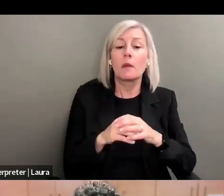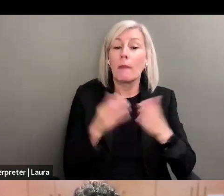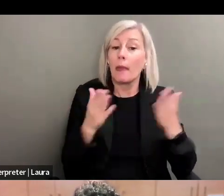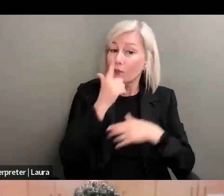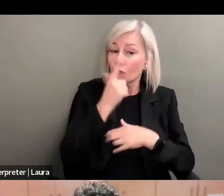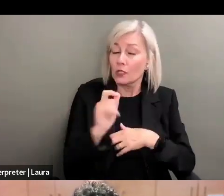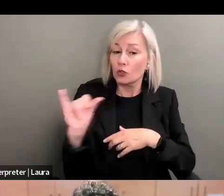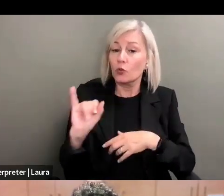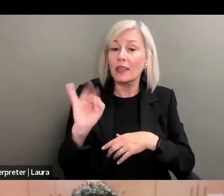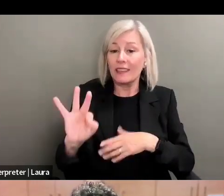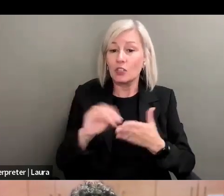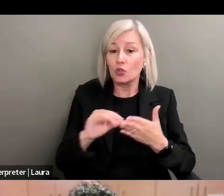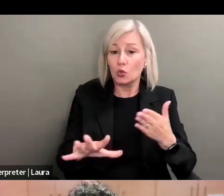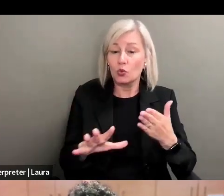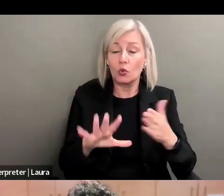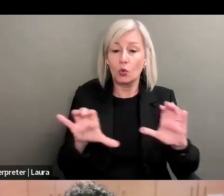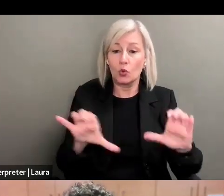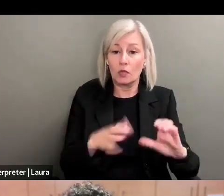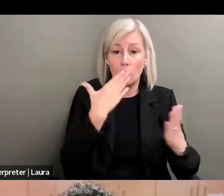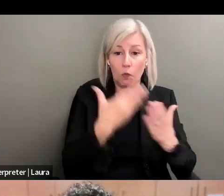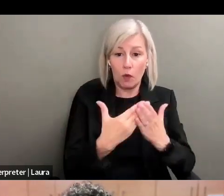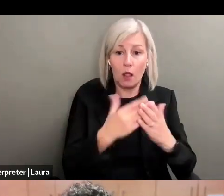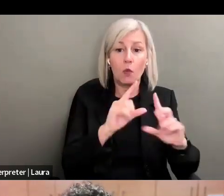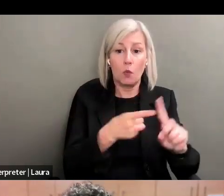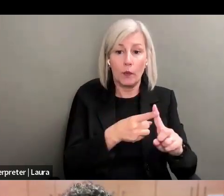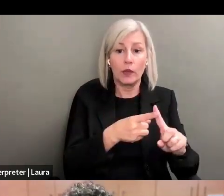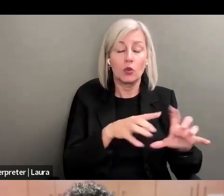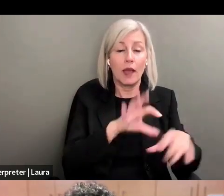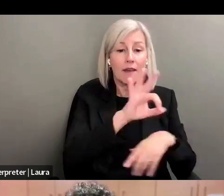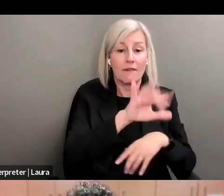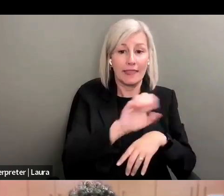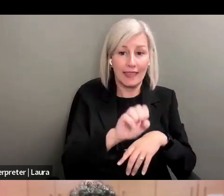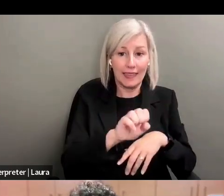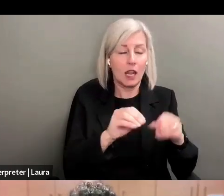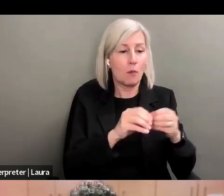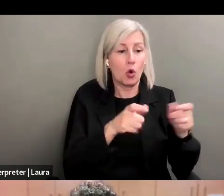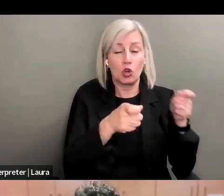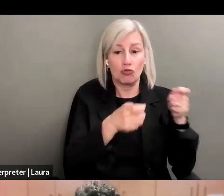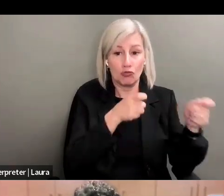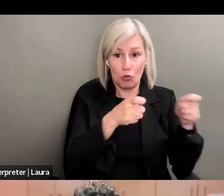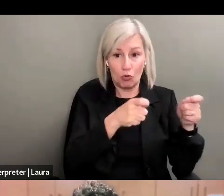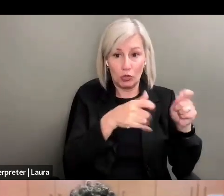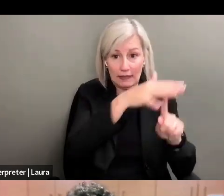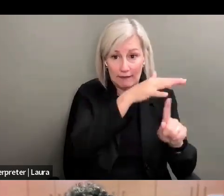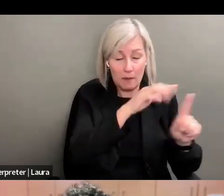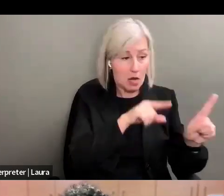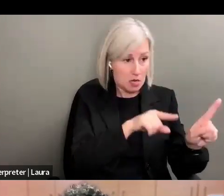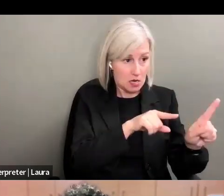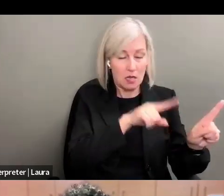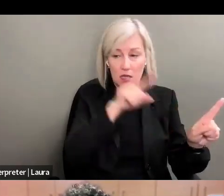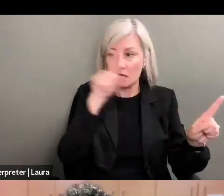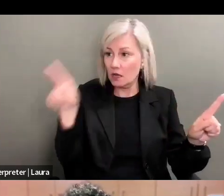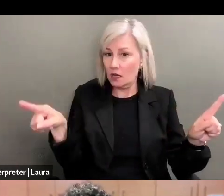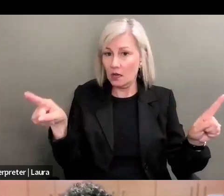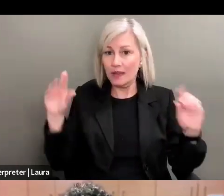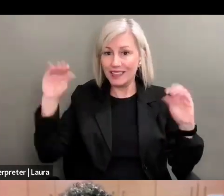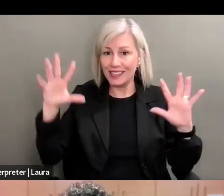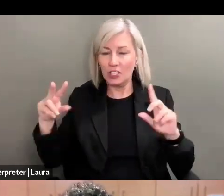you have a student who performs well when you're doing your in like a more controlled environment, but the teacher's observations or parent observations